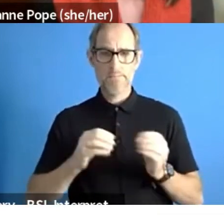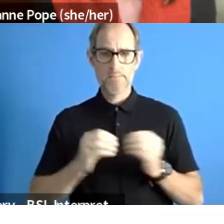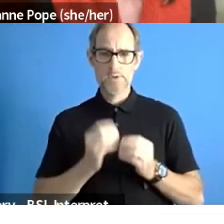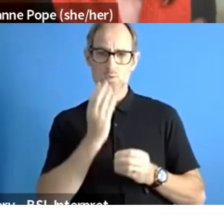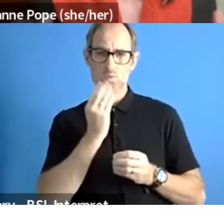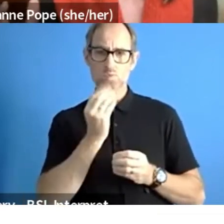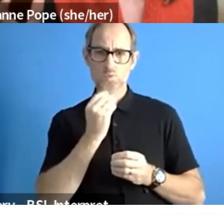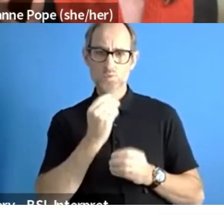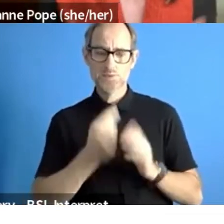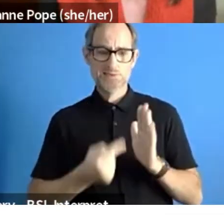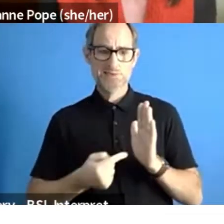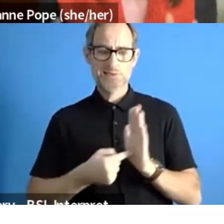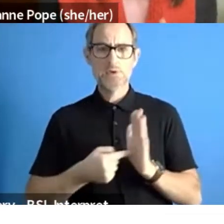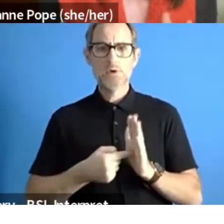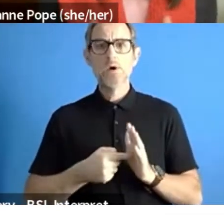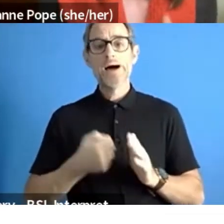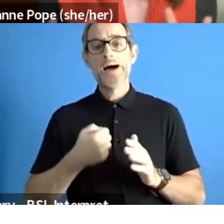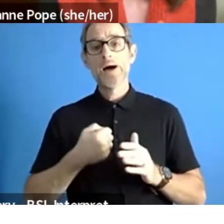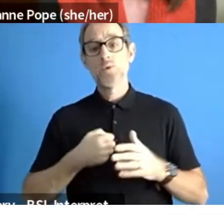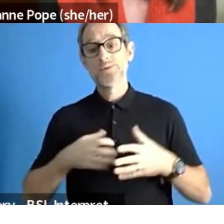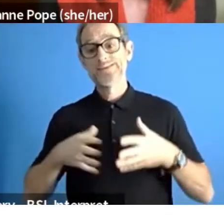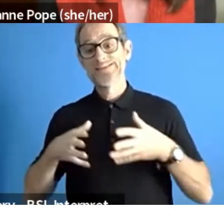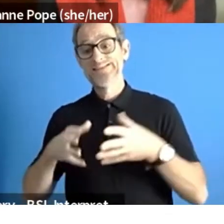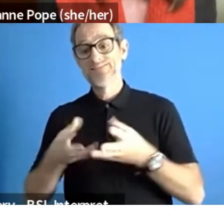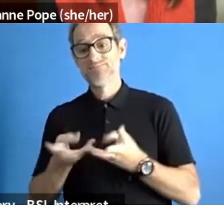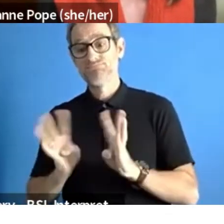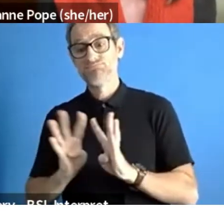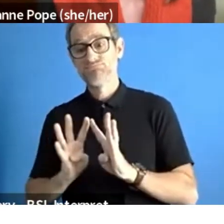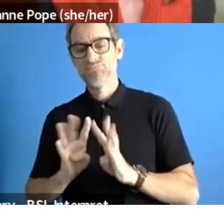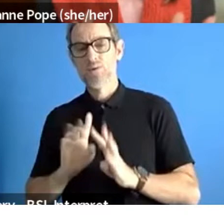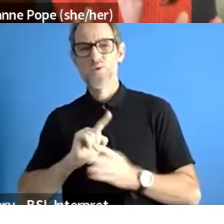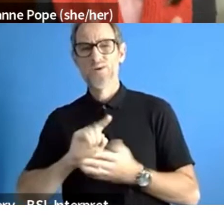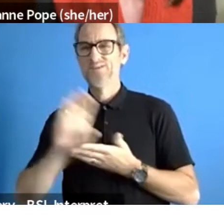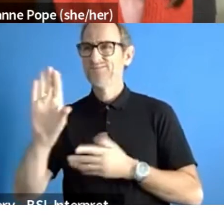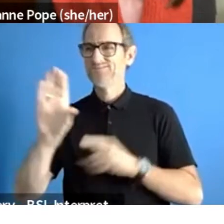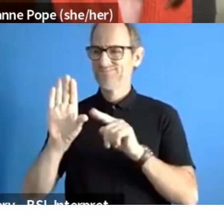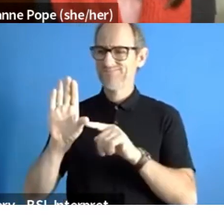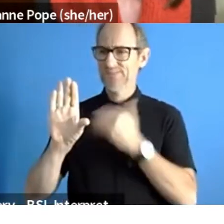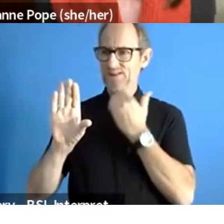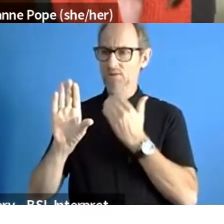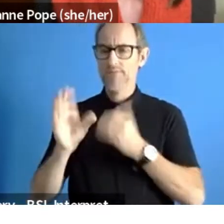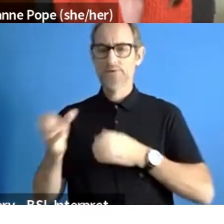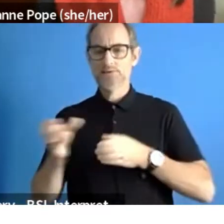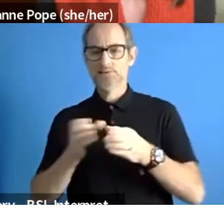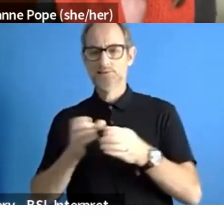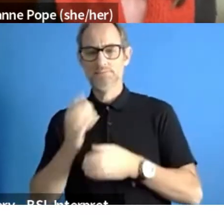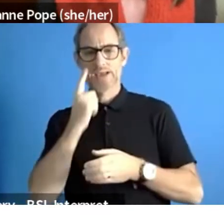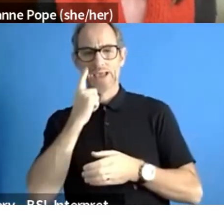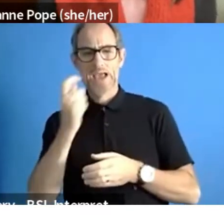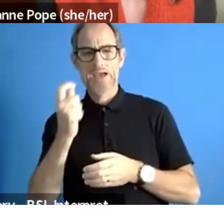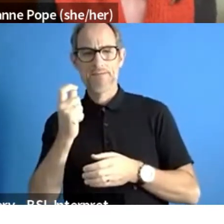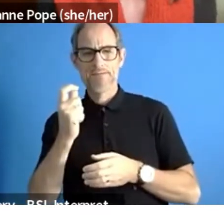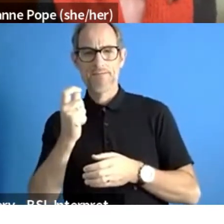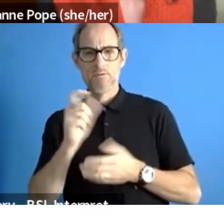another but my team size is limited to my funding constraints to we have to prioritise what we work on.